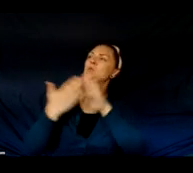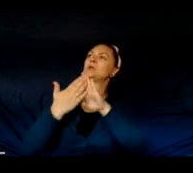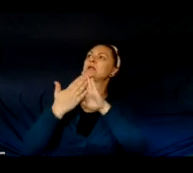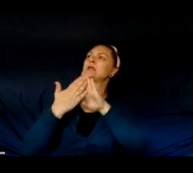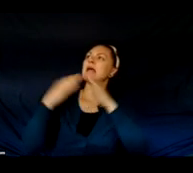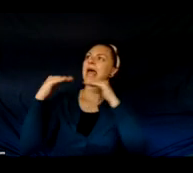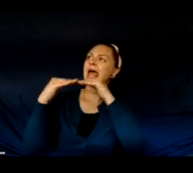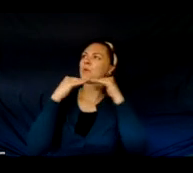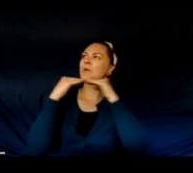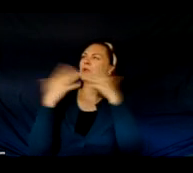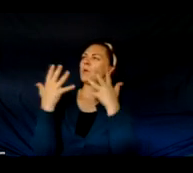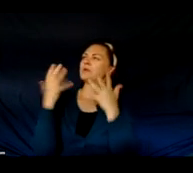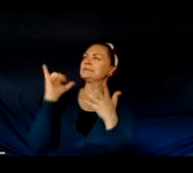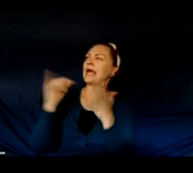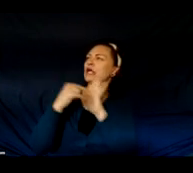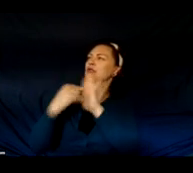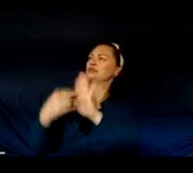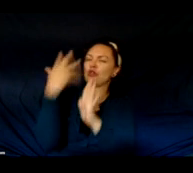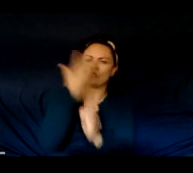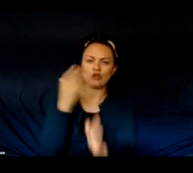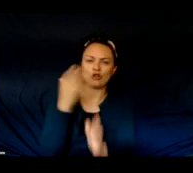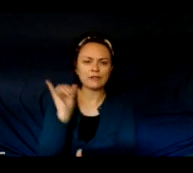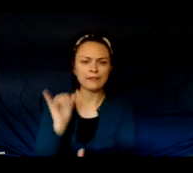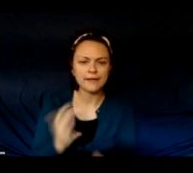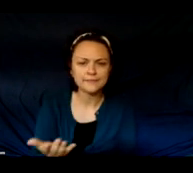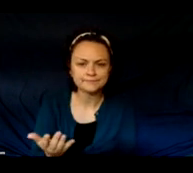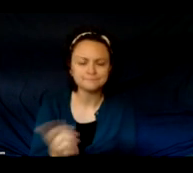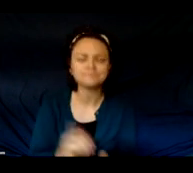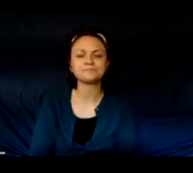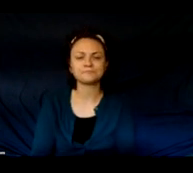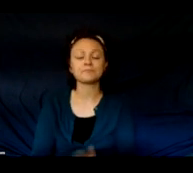Our community advisory committee reviewed